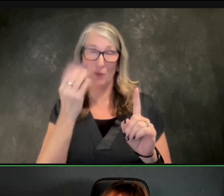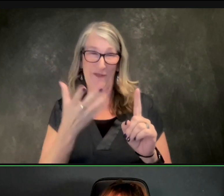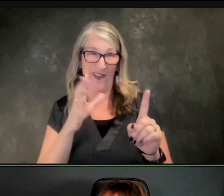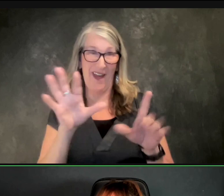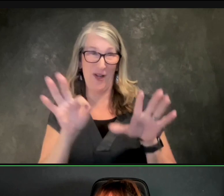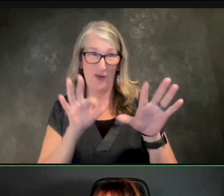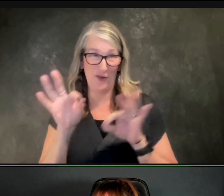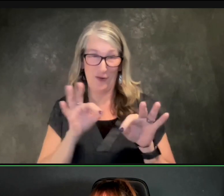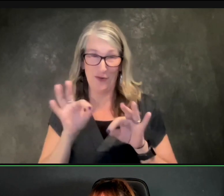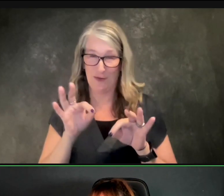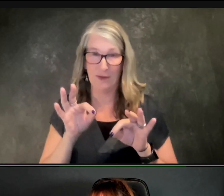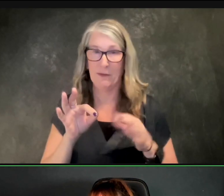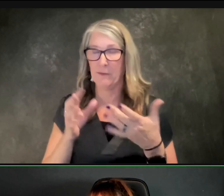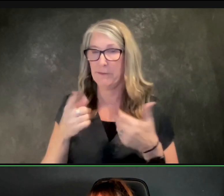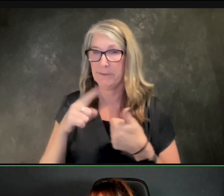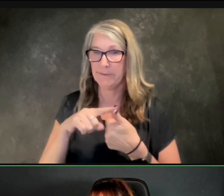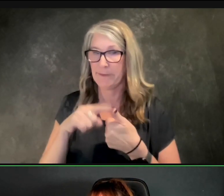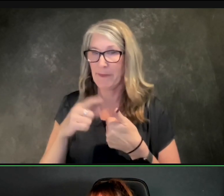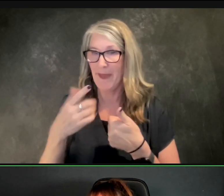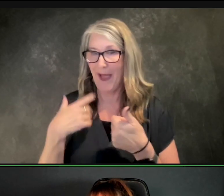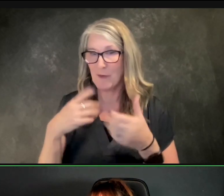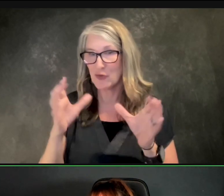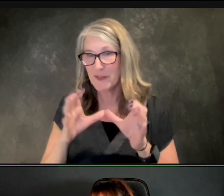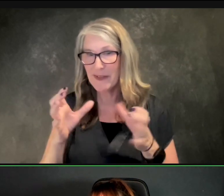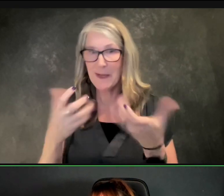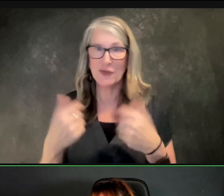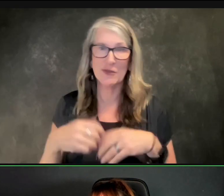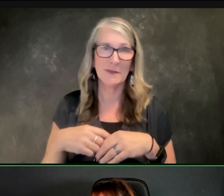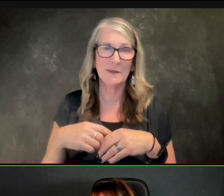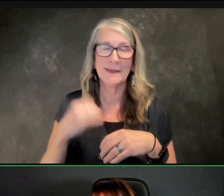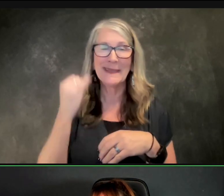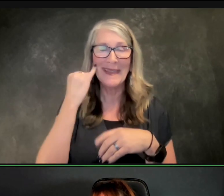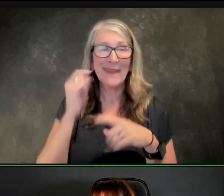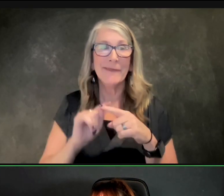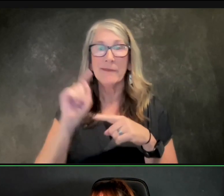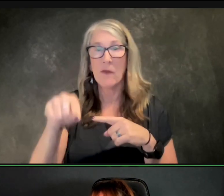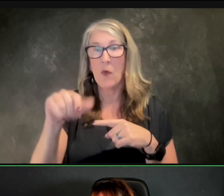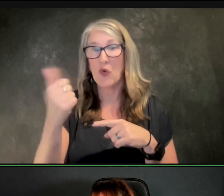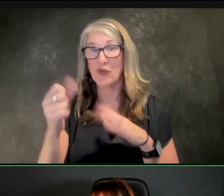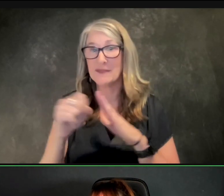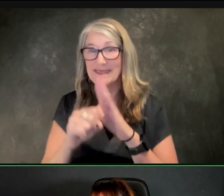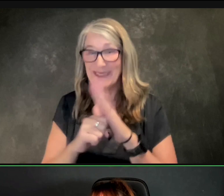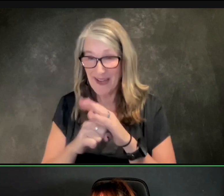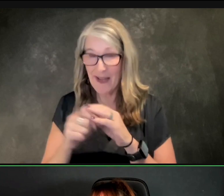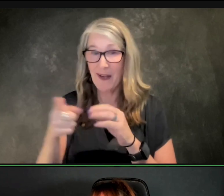using staff or contract interpreters or on-site interpreters, you also